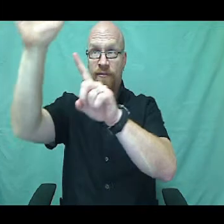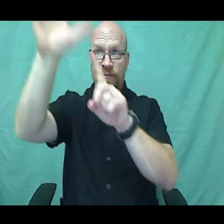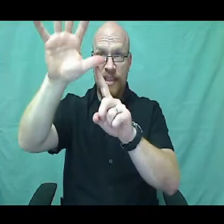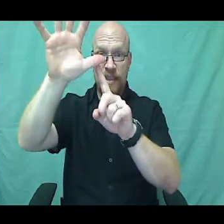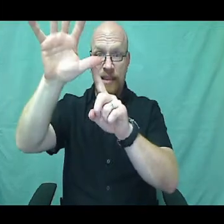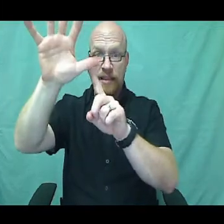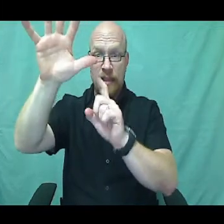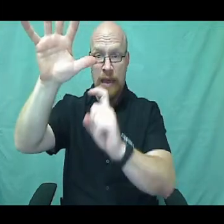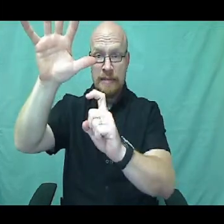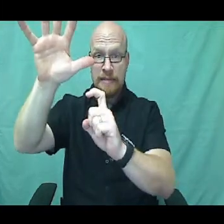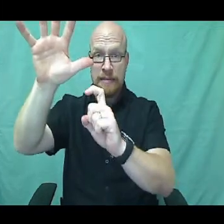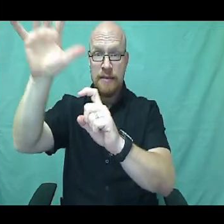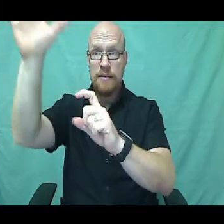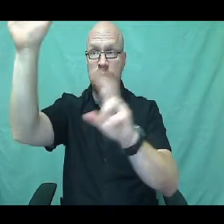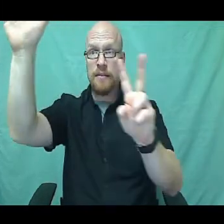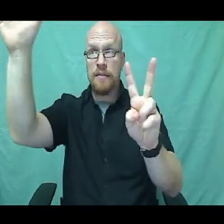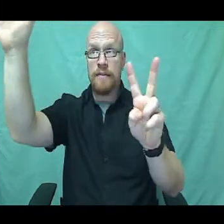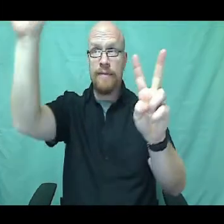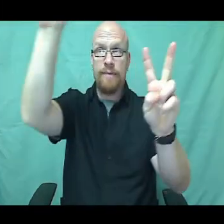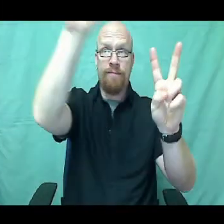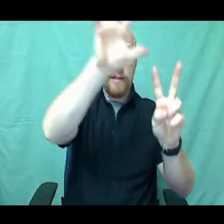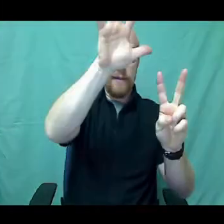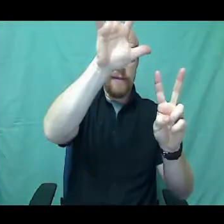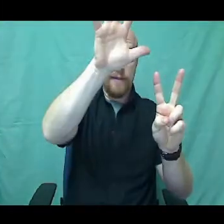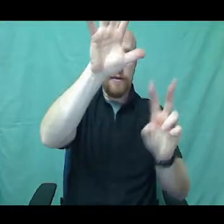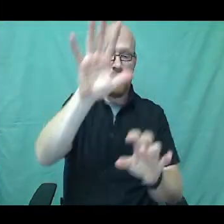and we're going to move the fifth power into the quotient.